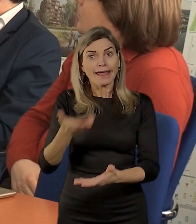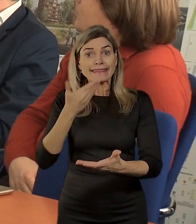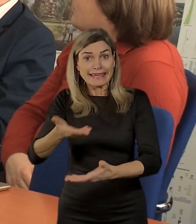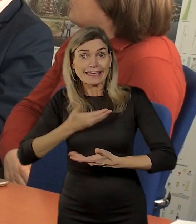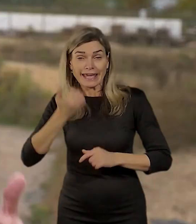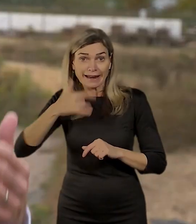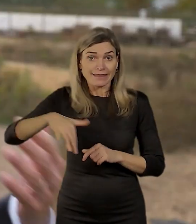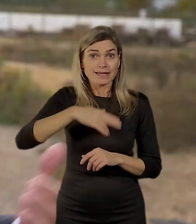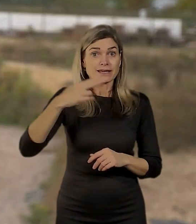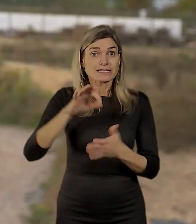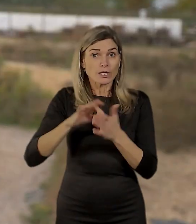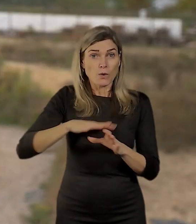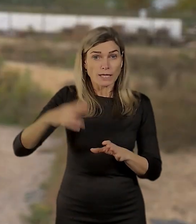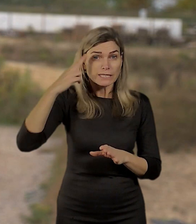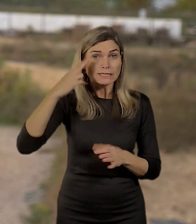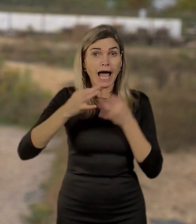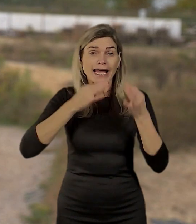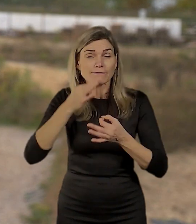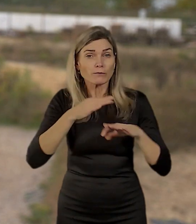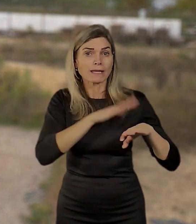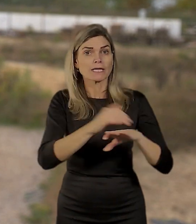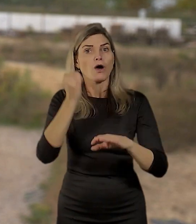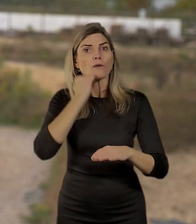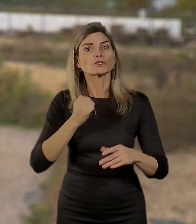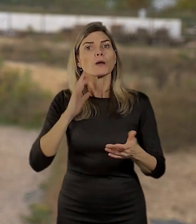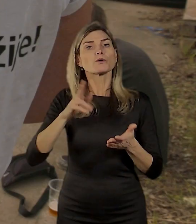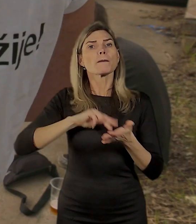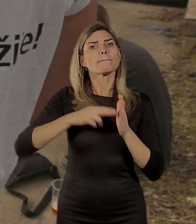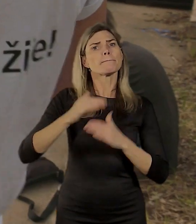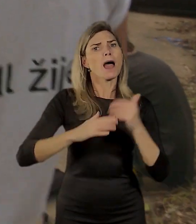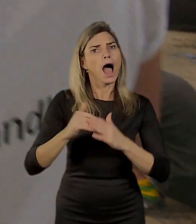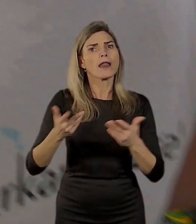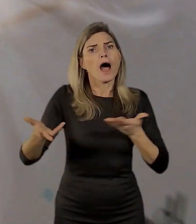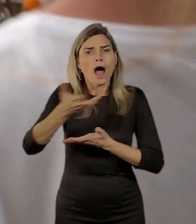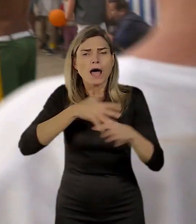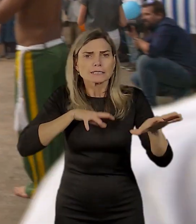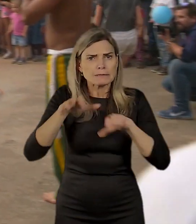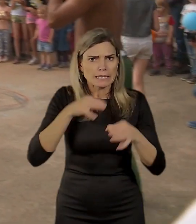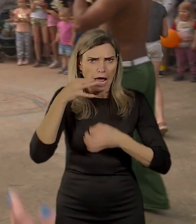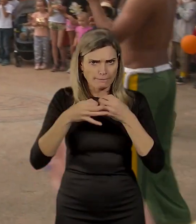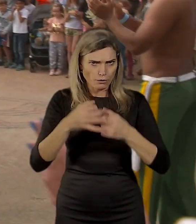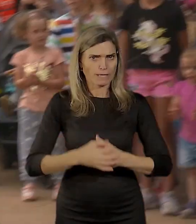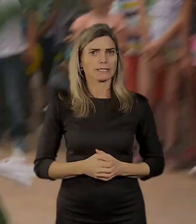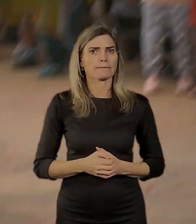between newly emerging buildings. And it is gaining even better form thanks to public participation.